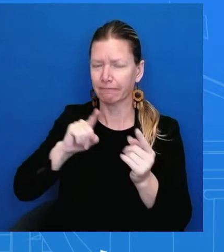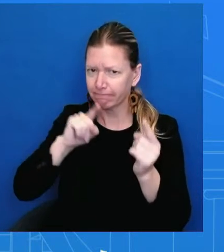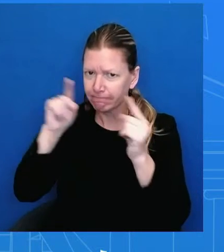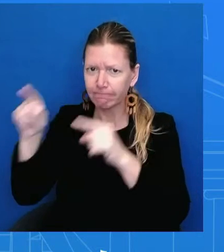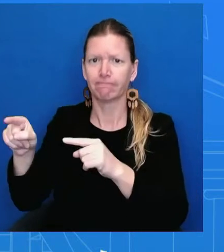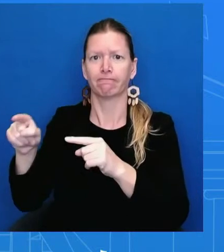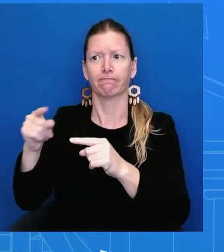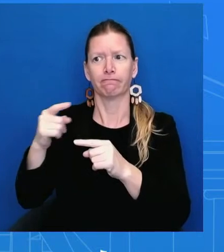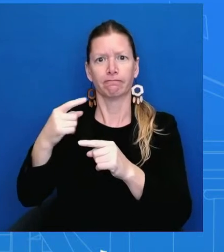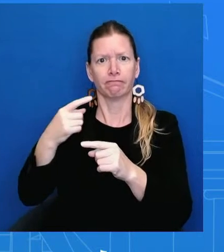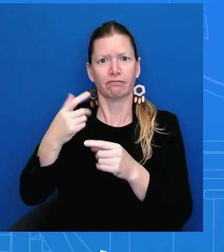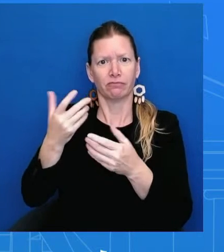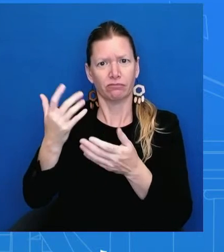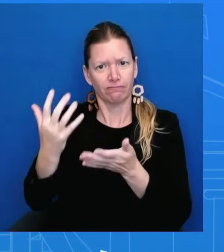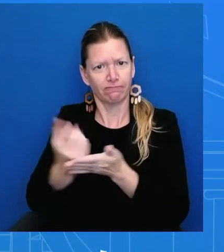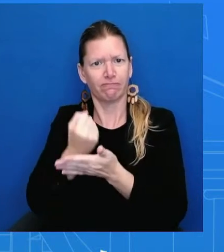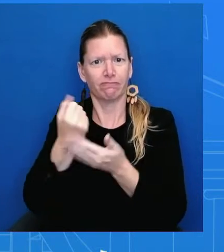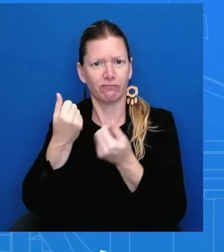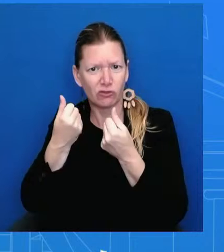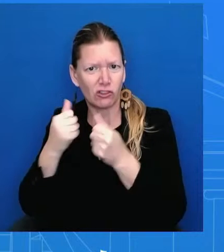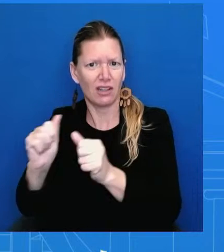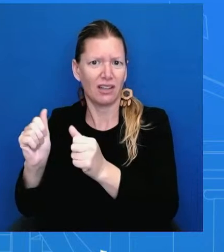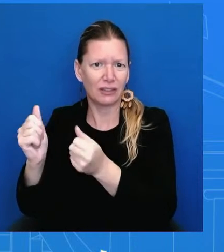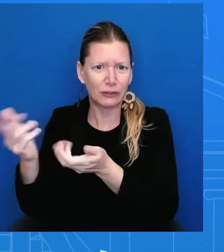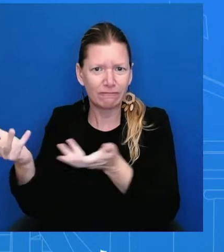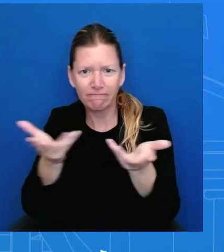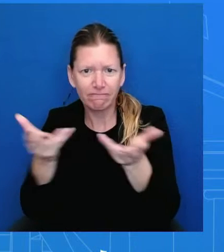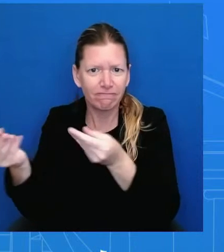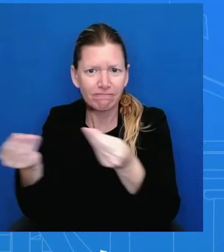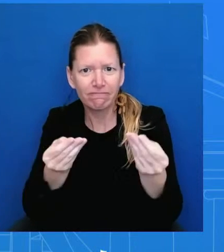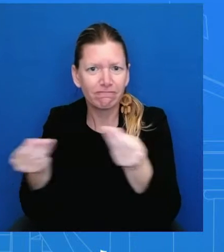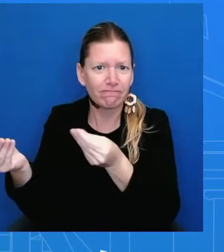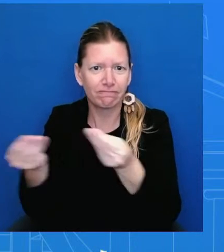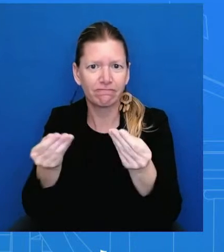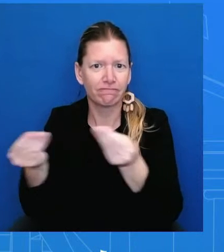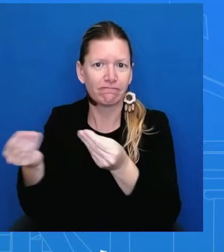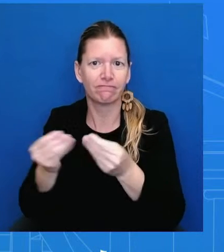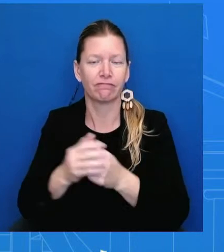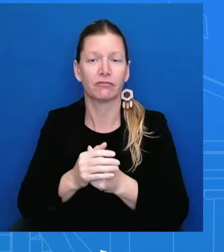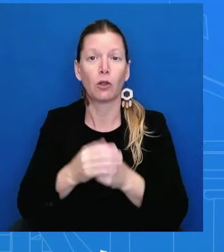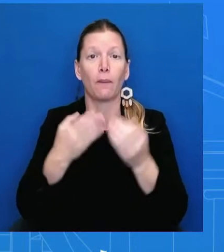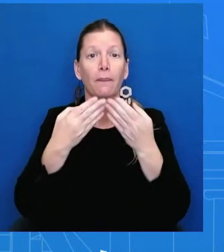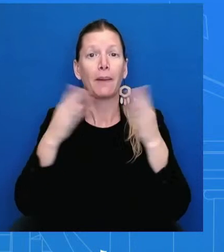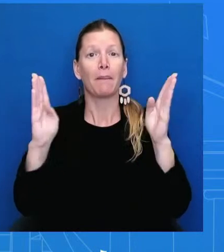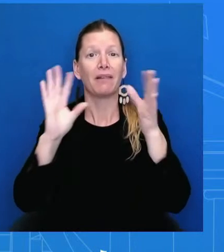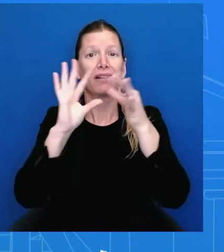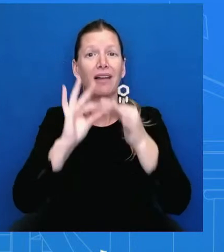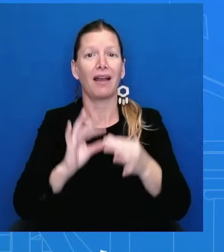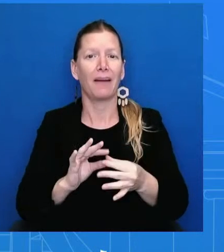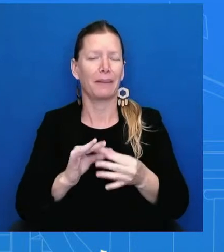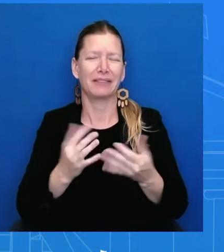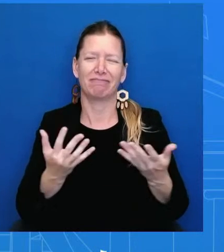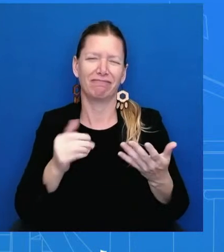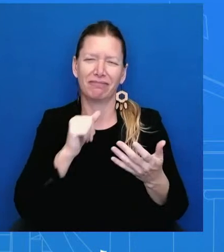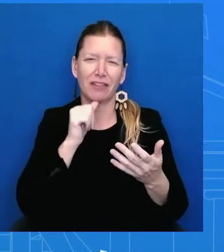that aren't necessarily fully reflective of the conversations that we're having with -- privately with them or their interlocutors.